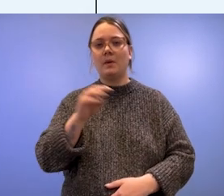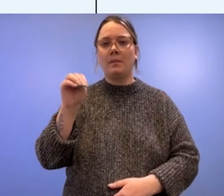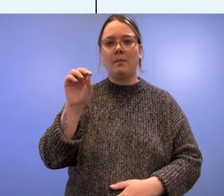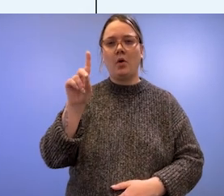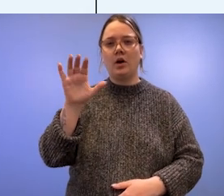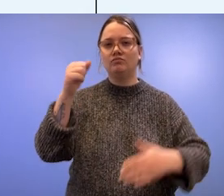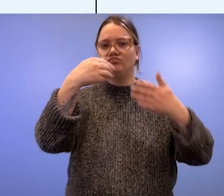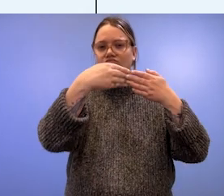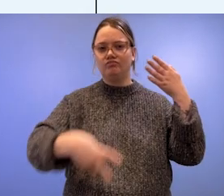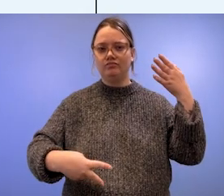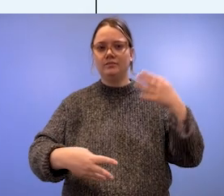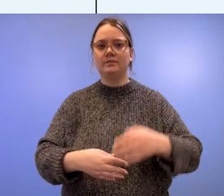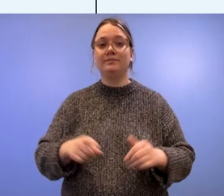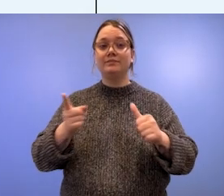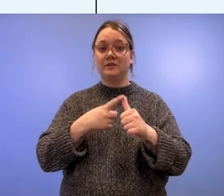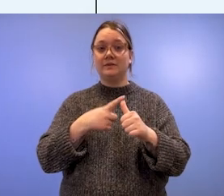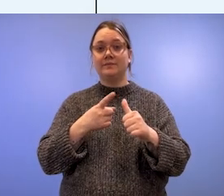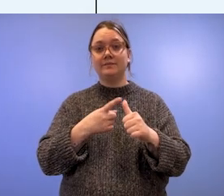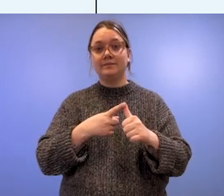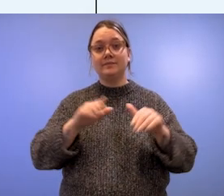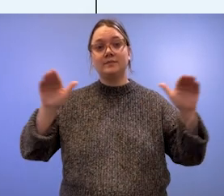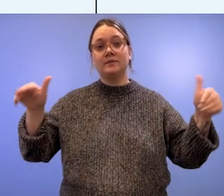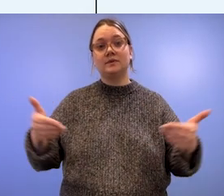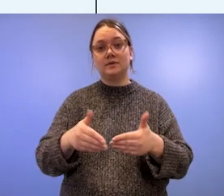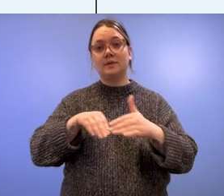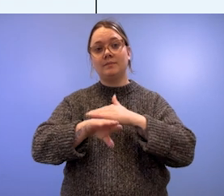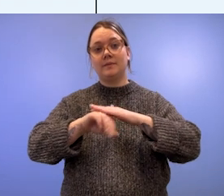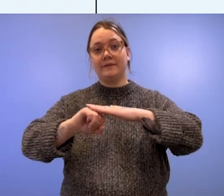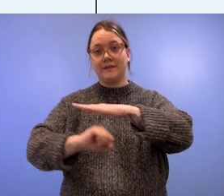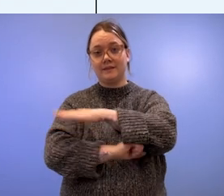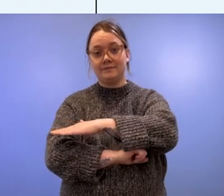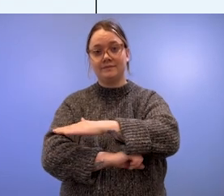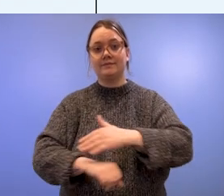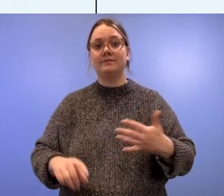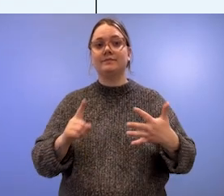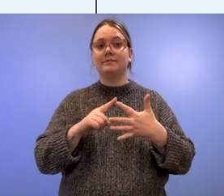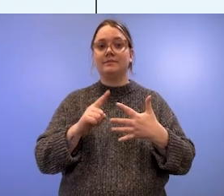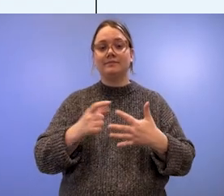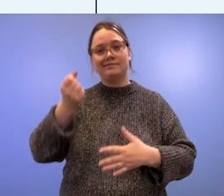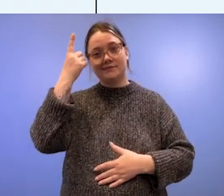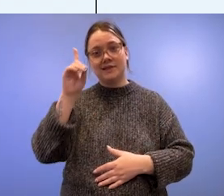the 1st one is introduction, accessibility, foundations, second is understanding disabilities,